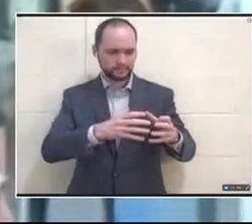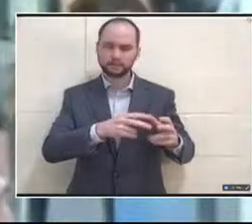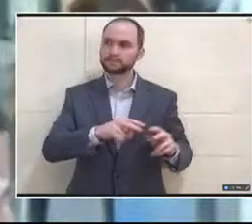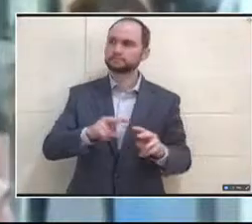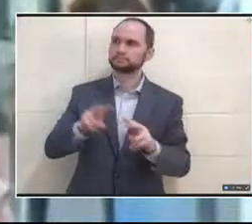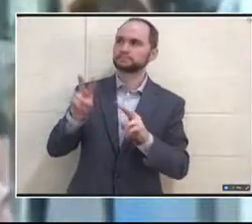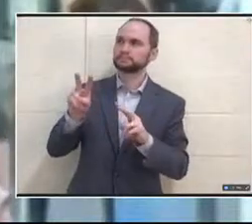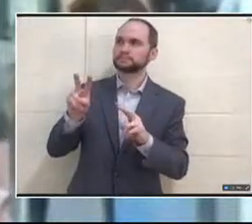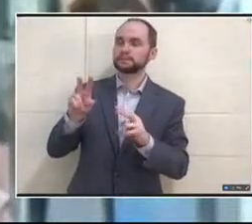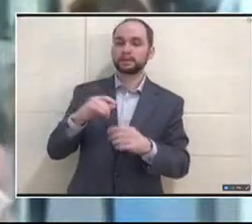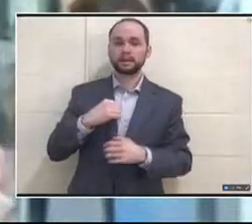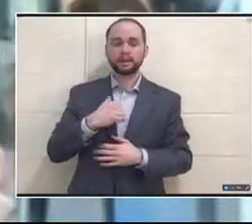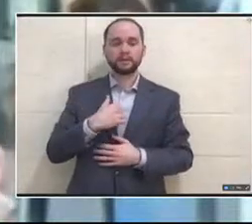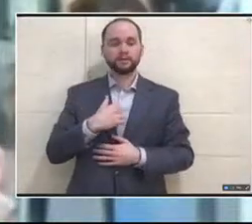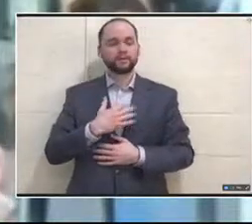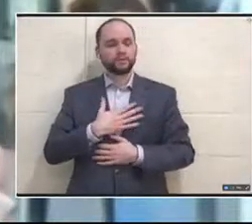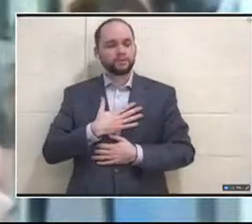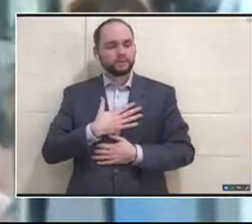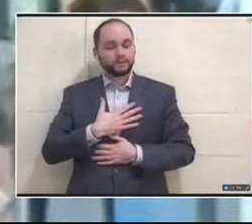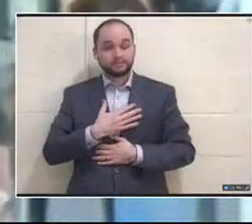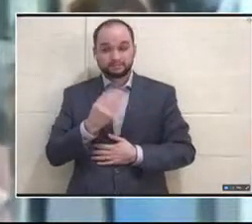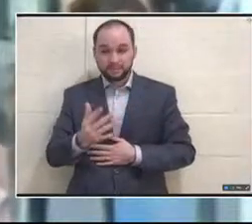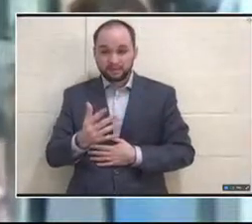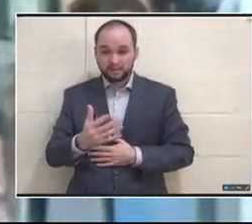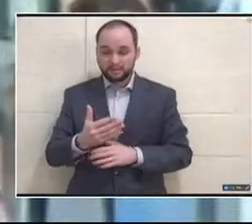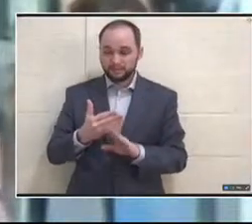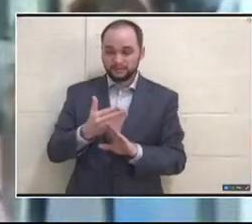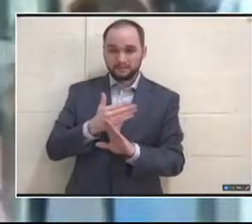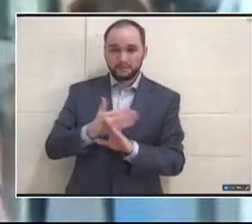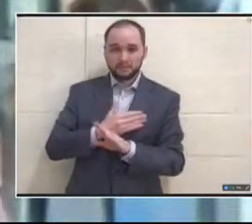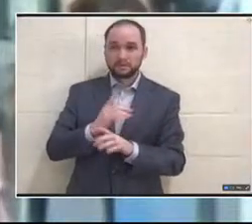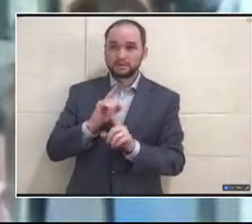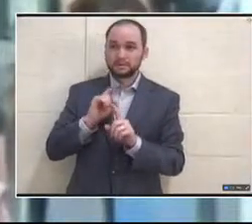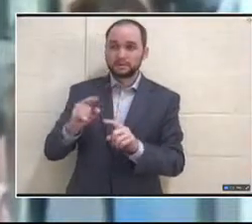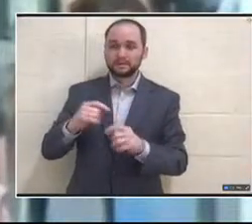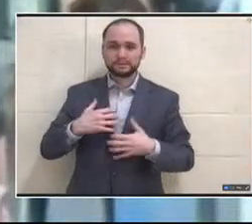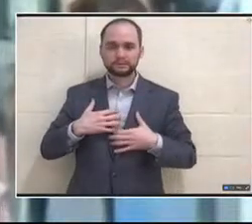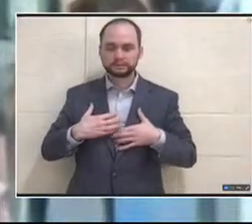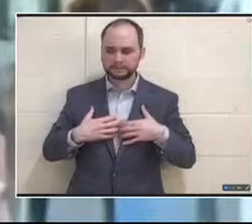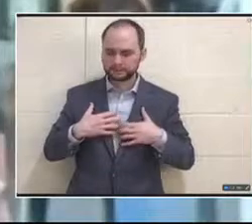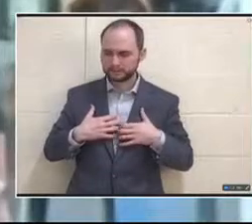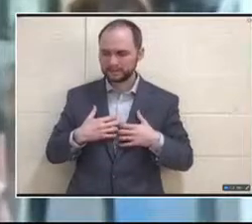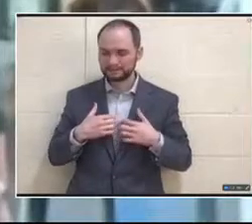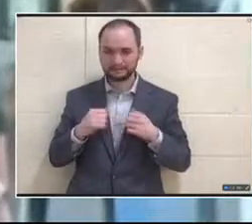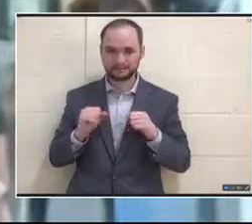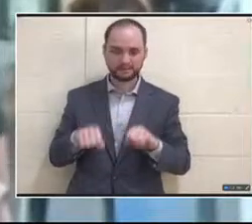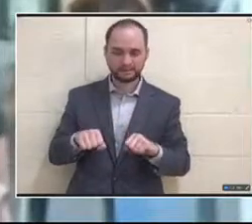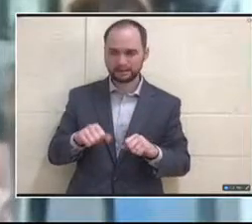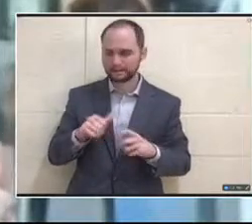know I questioned myself whether or not I could be able to do it, pull it off.